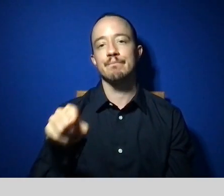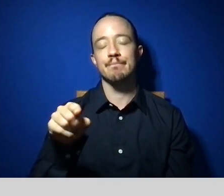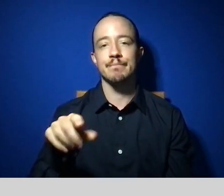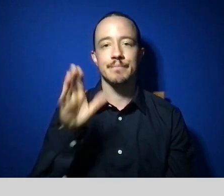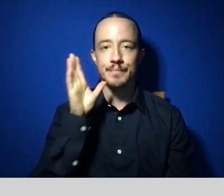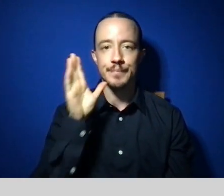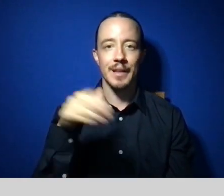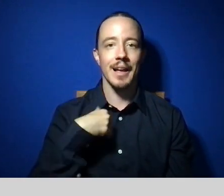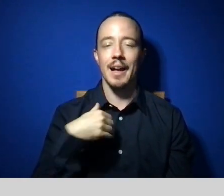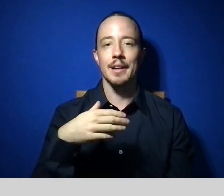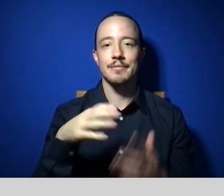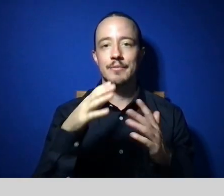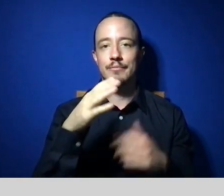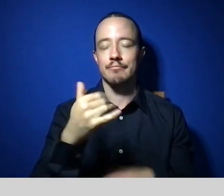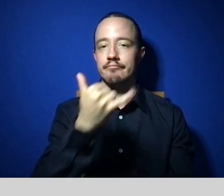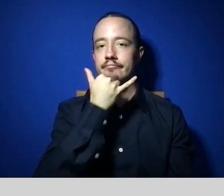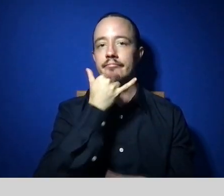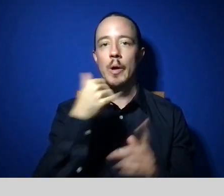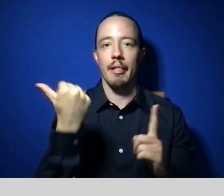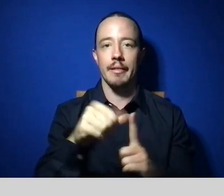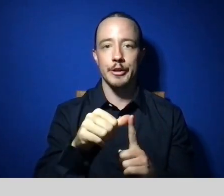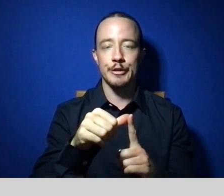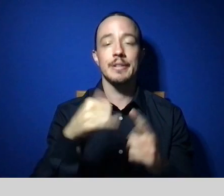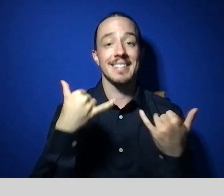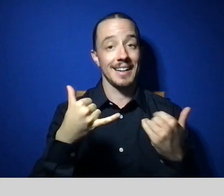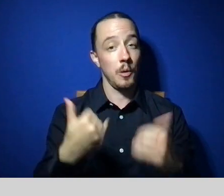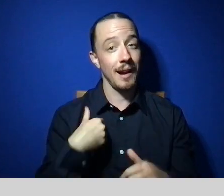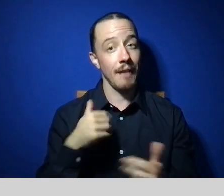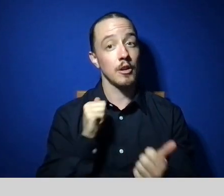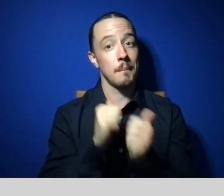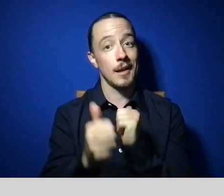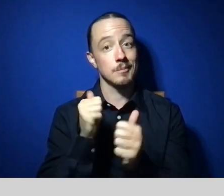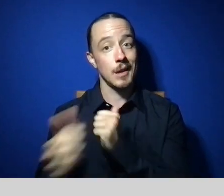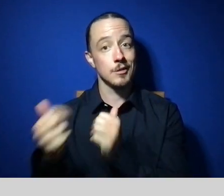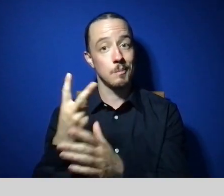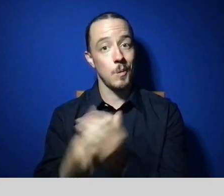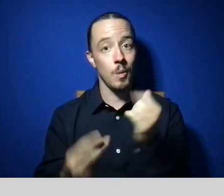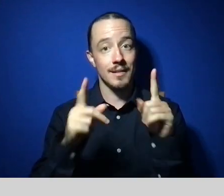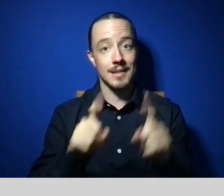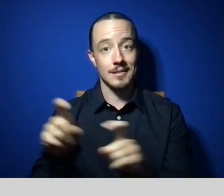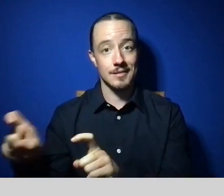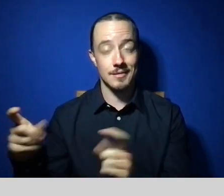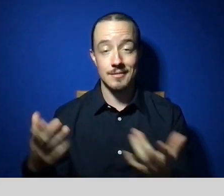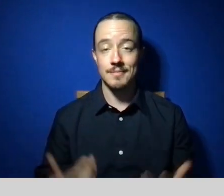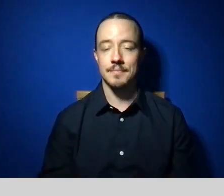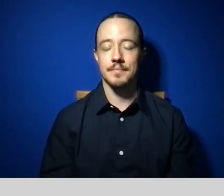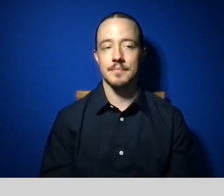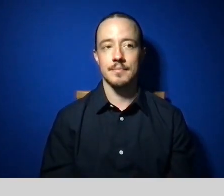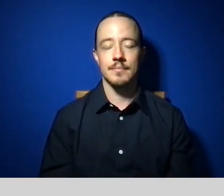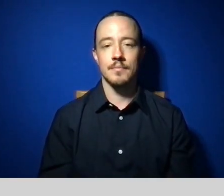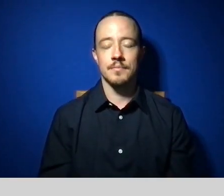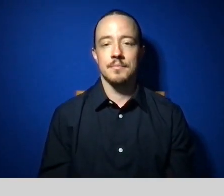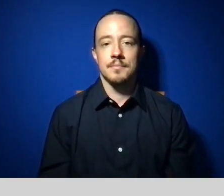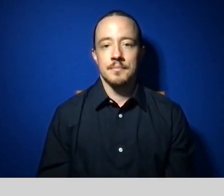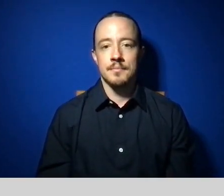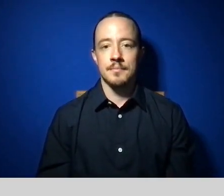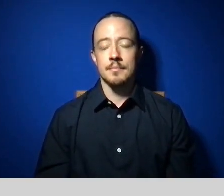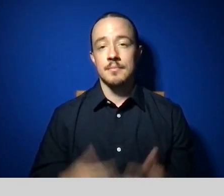And so now I have a passing test suite, and this can obviously be extended to be a lot more thorough.